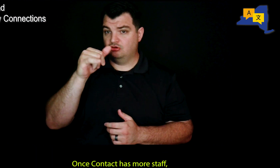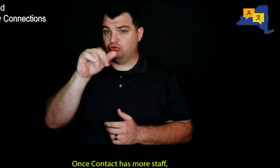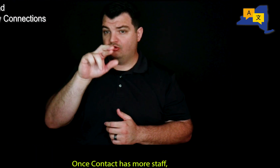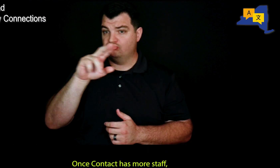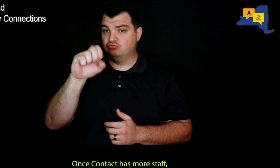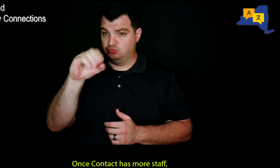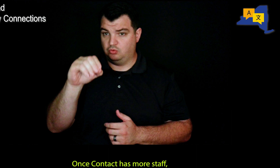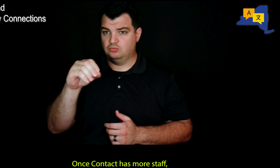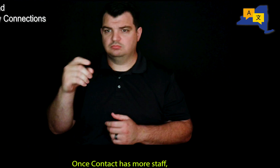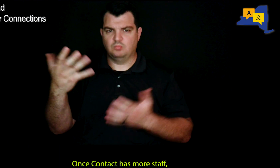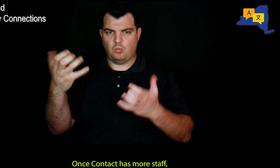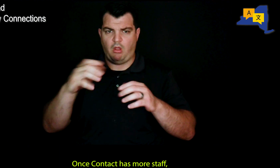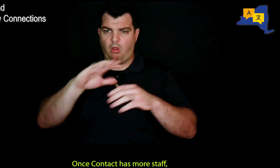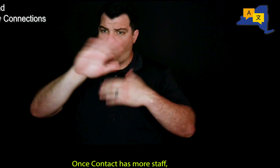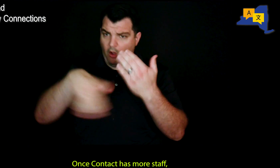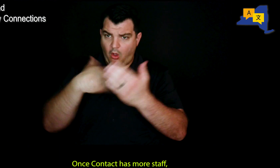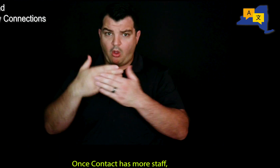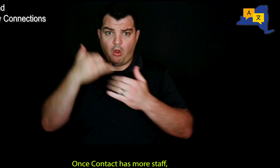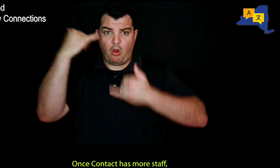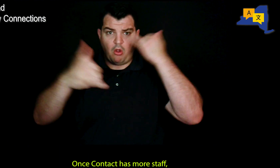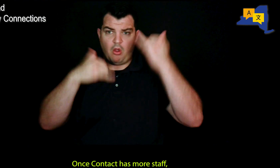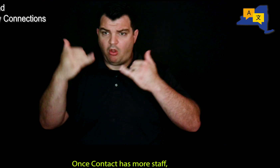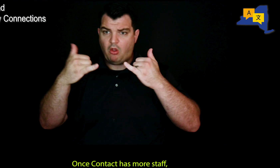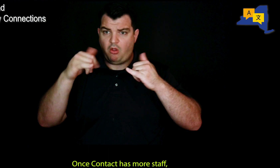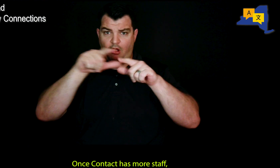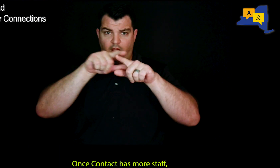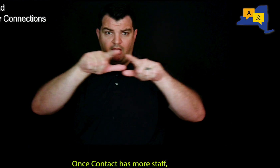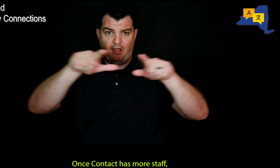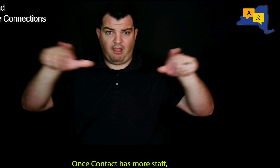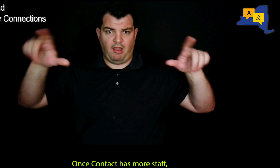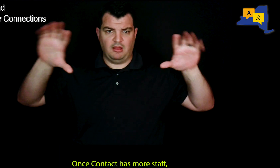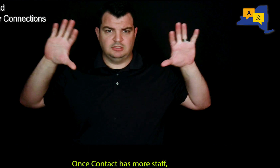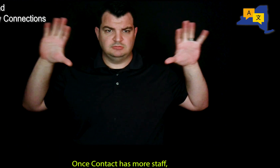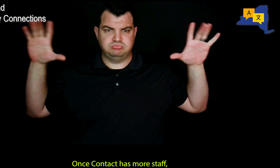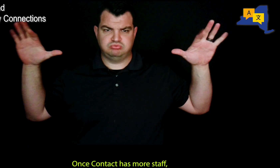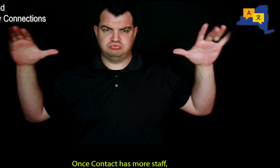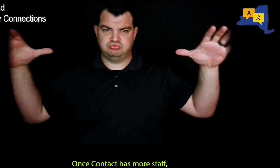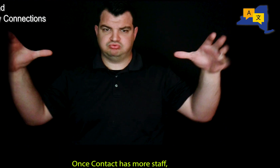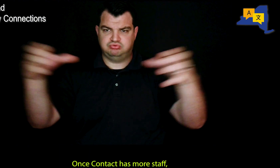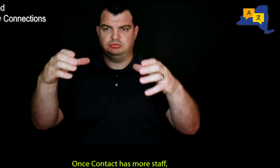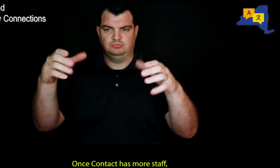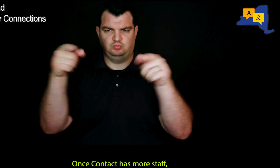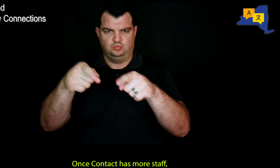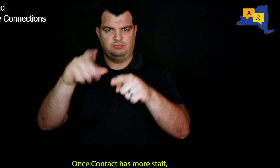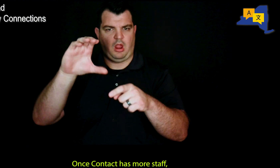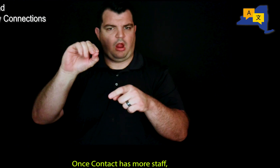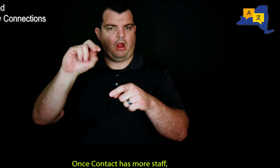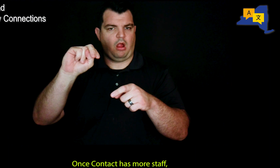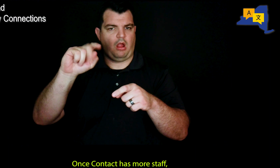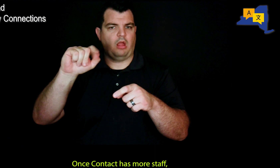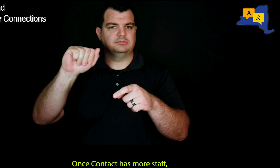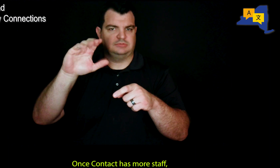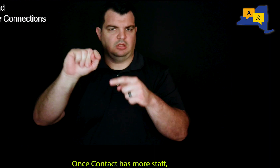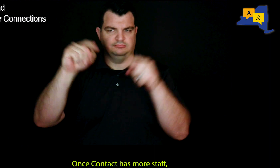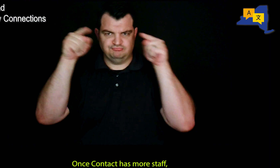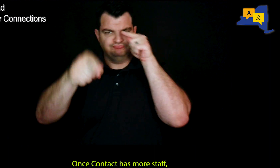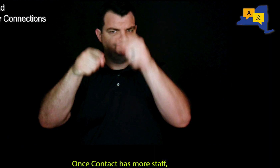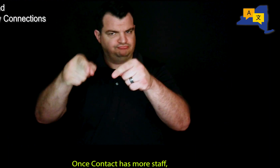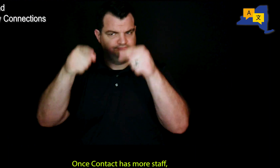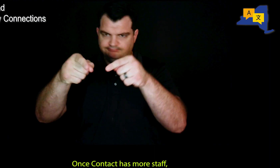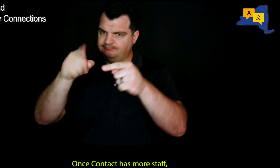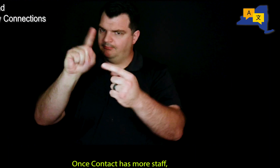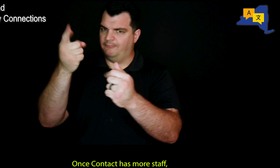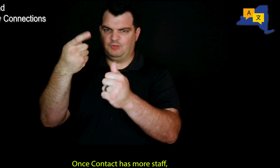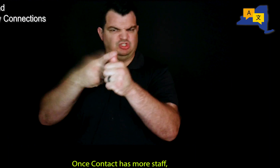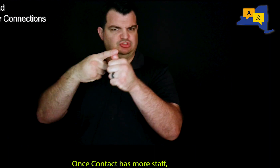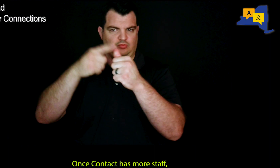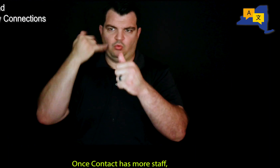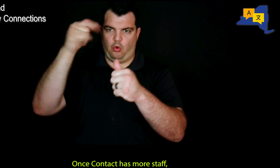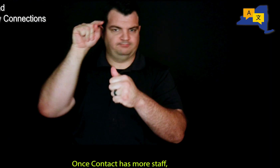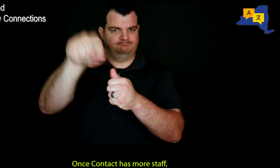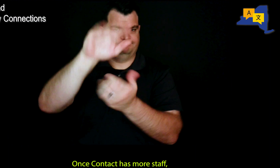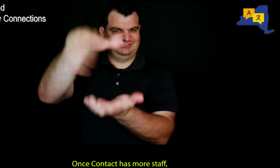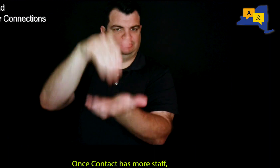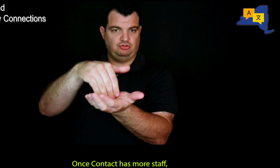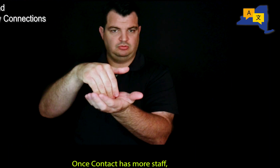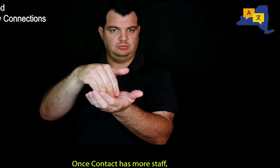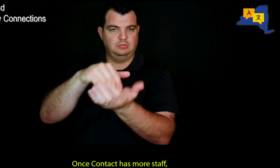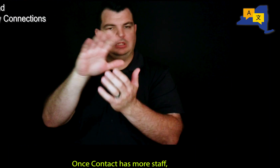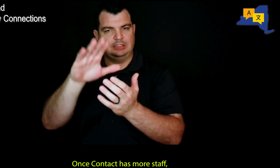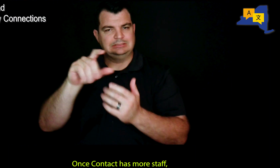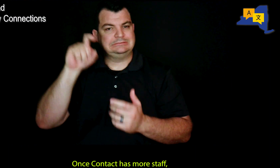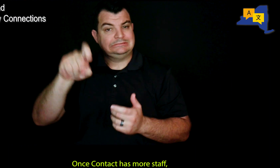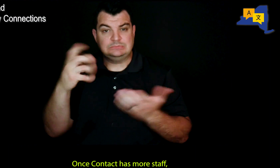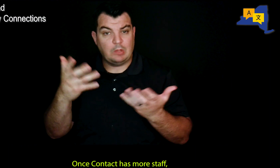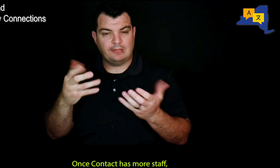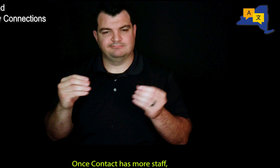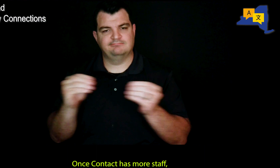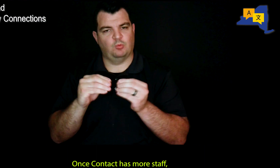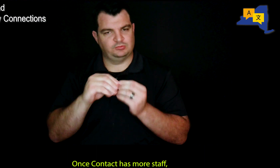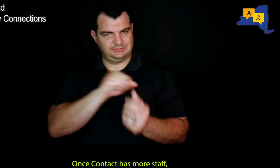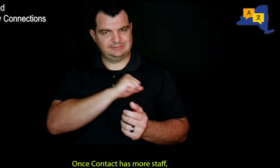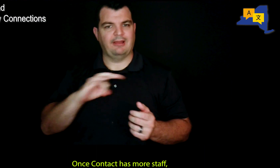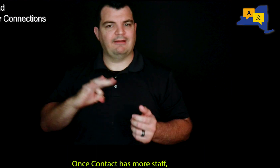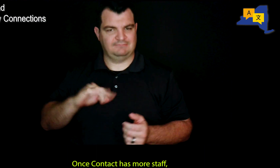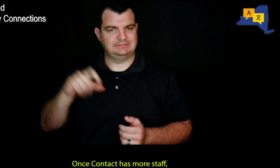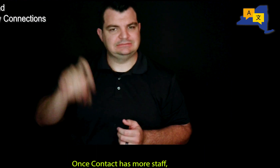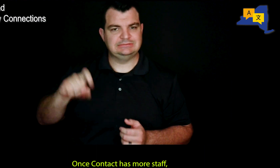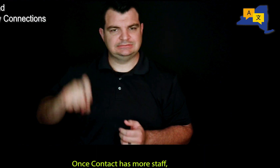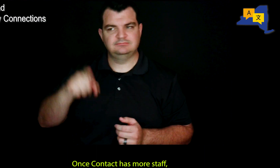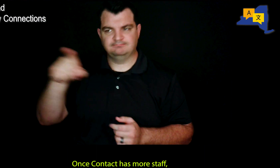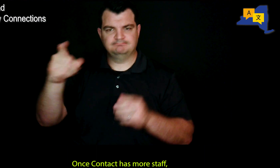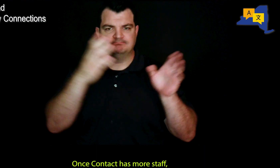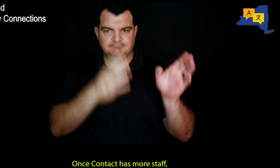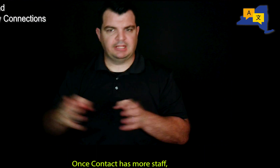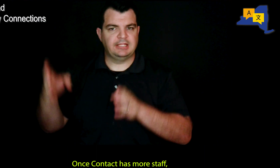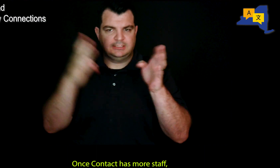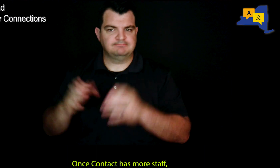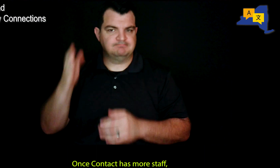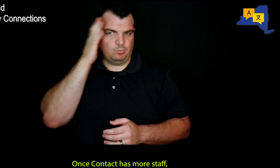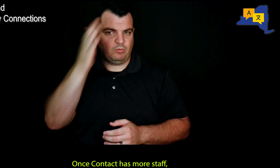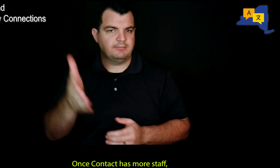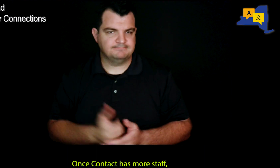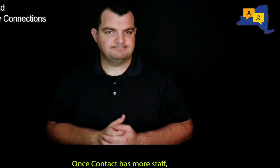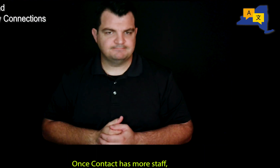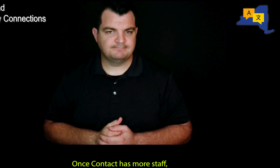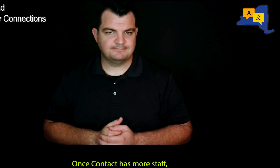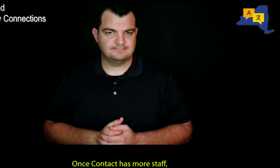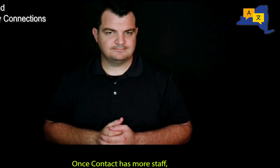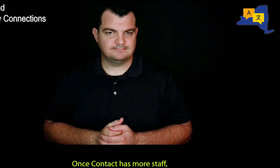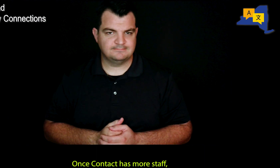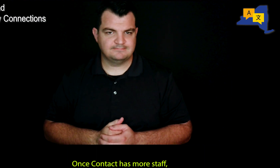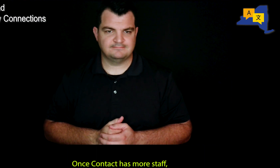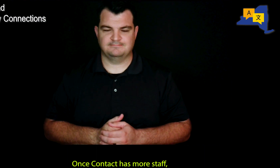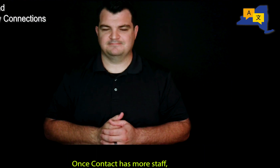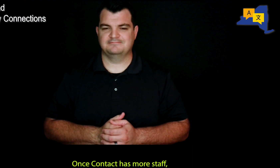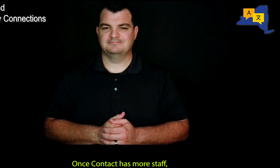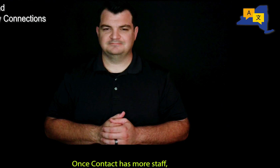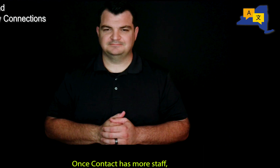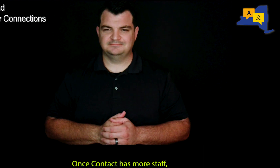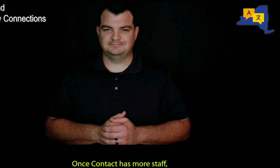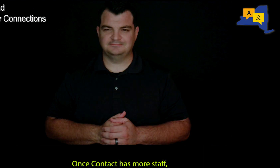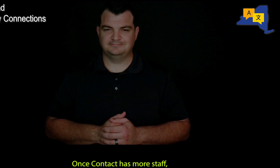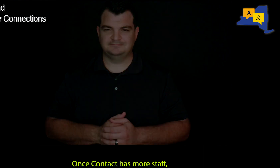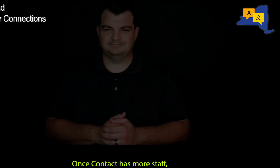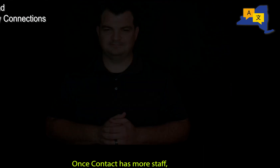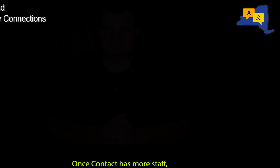Once Contact has more staff,